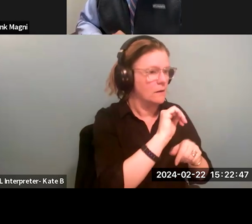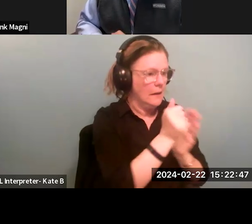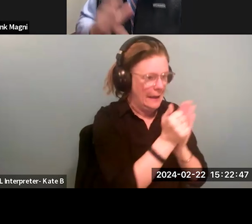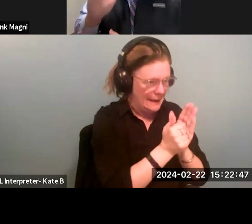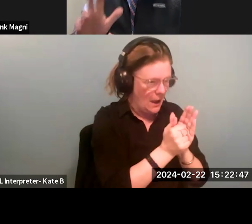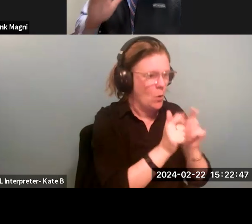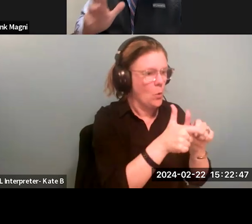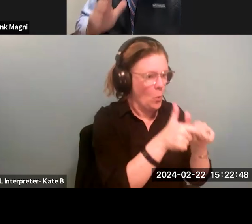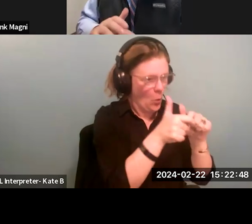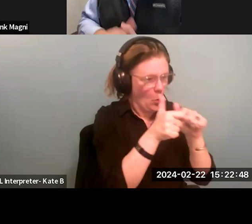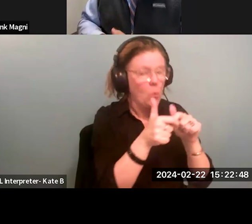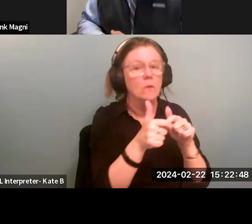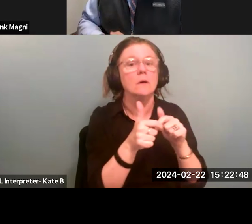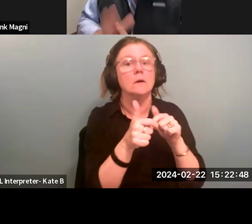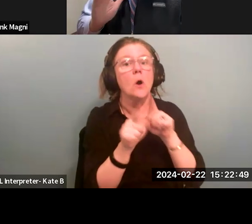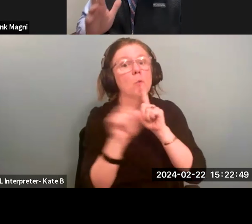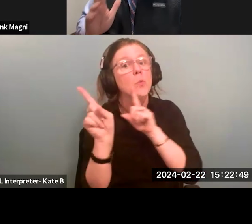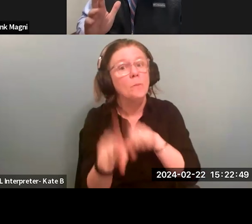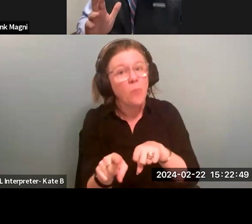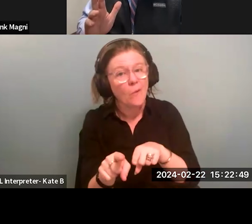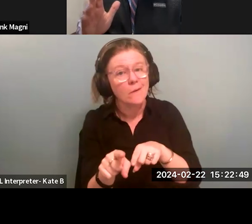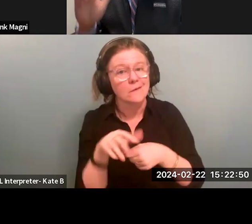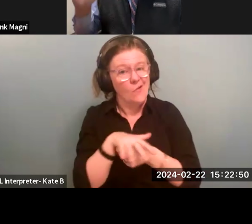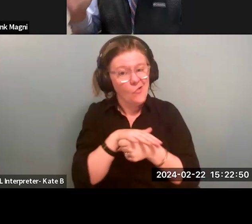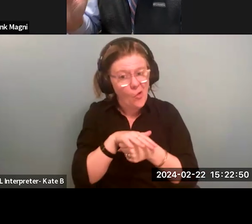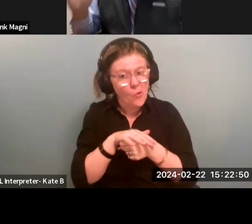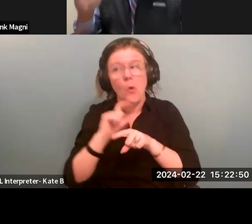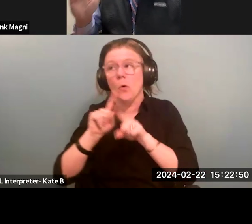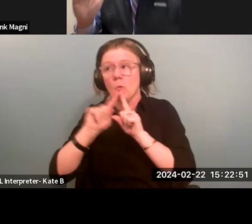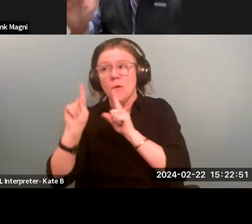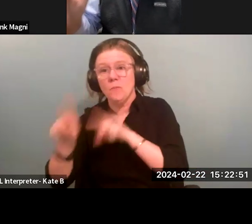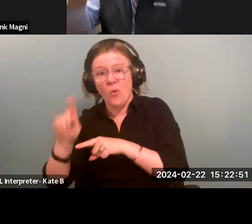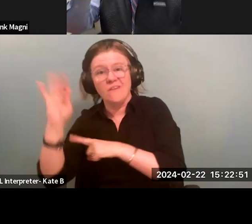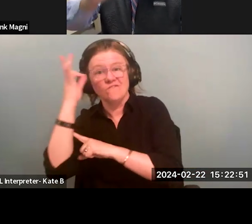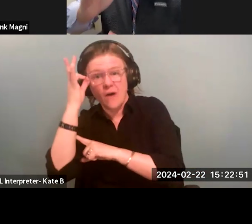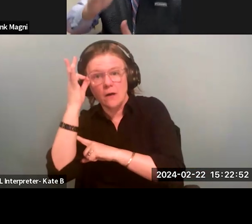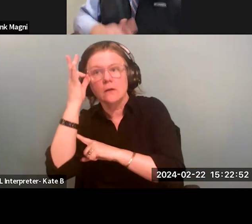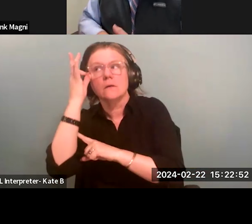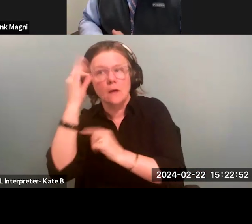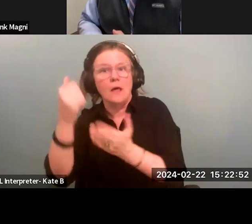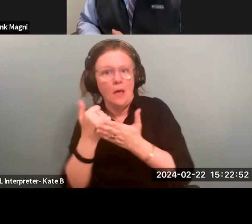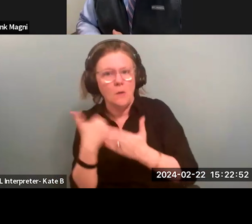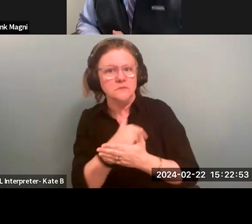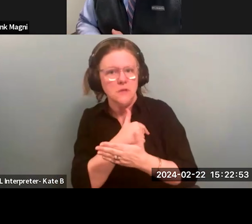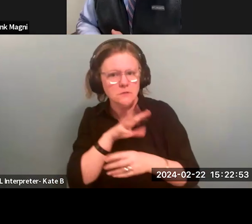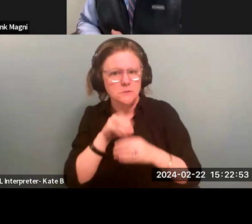mask on, reporting these things to the necessary agencies allows these agencies to then go and prevent it